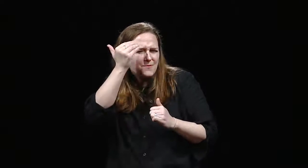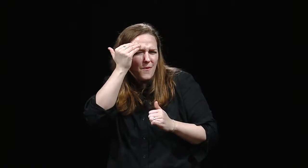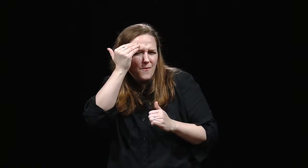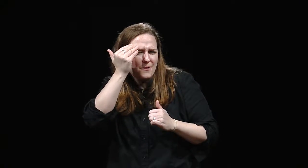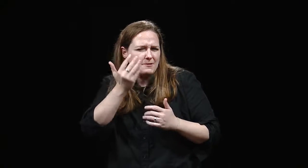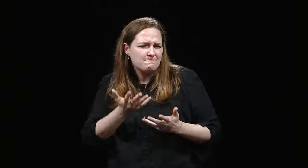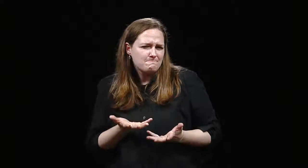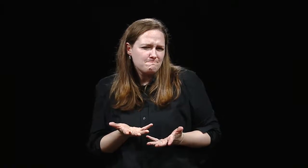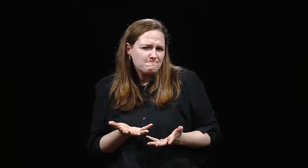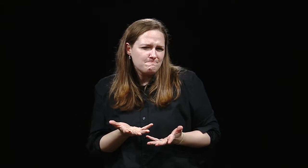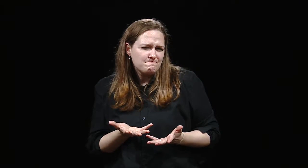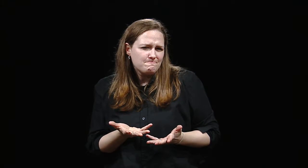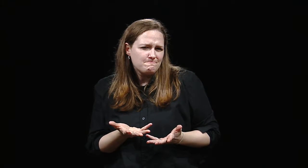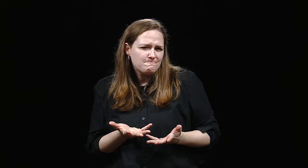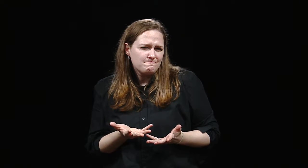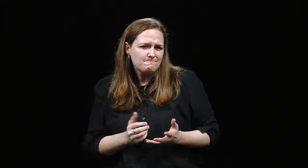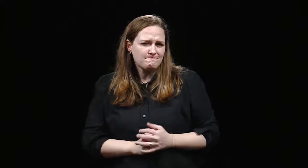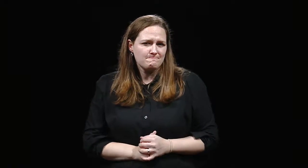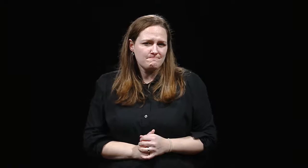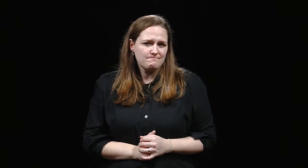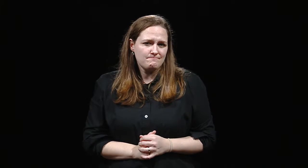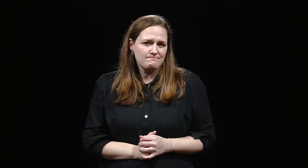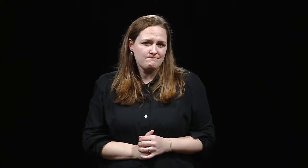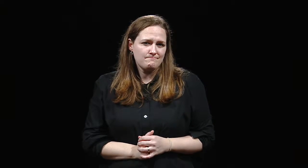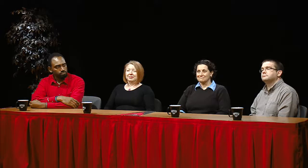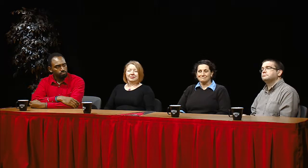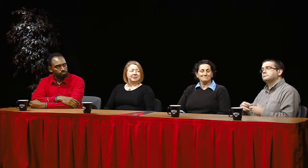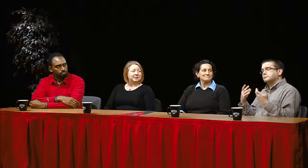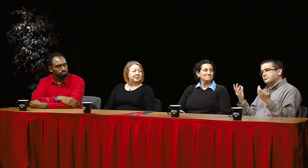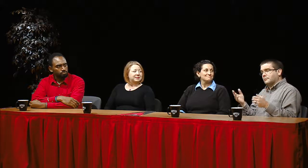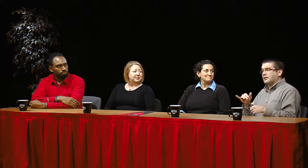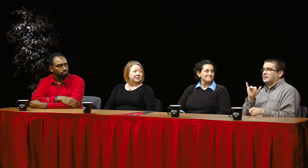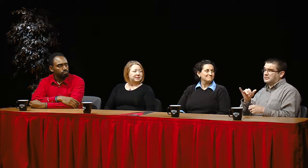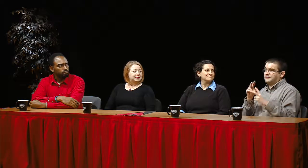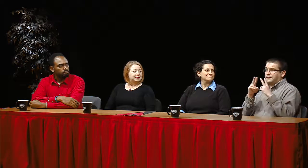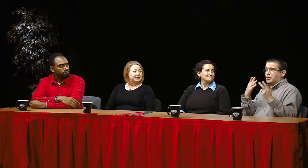I am now trying to figure out different programs that make it a little bit easier, because sometimes